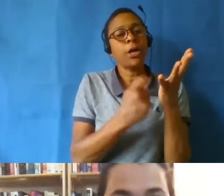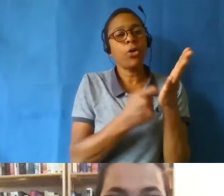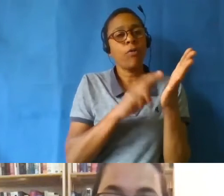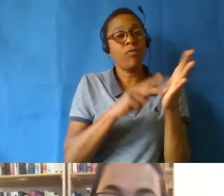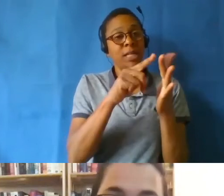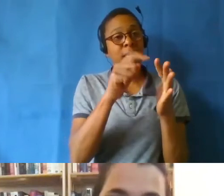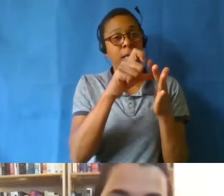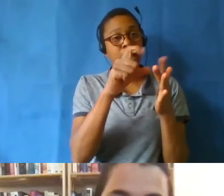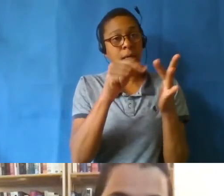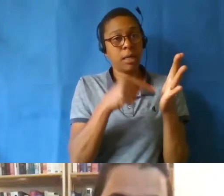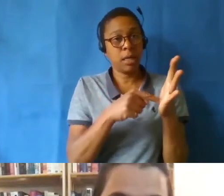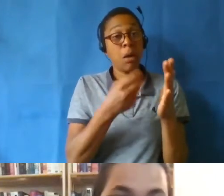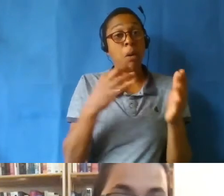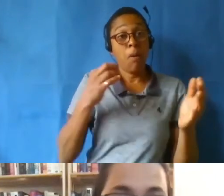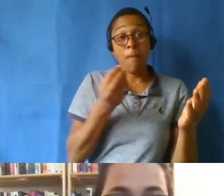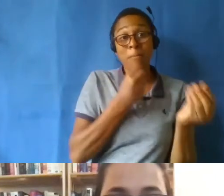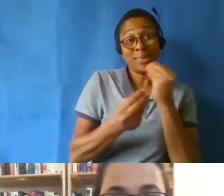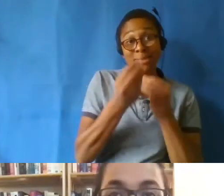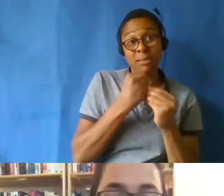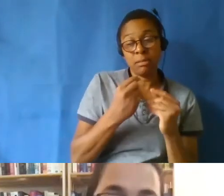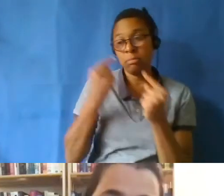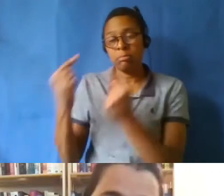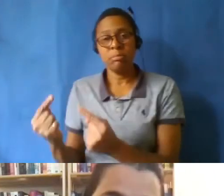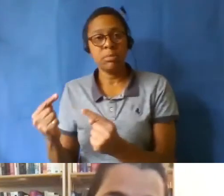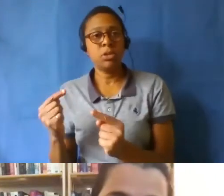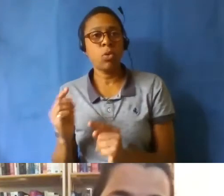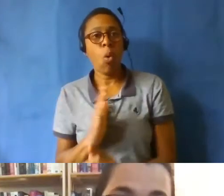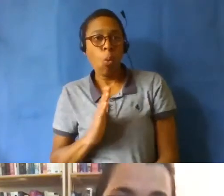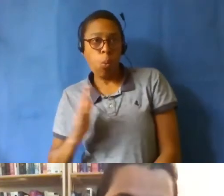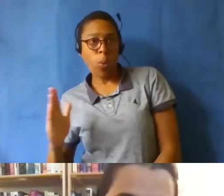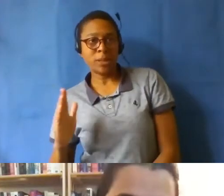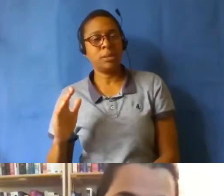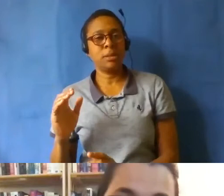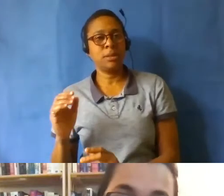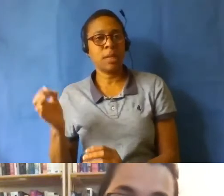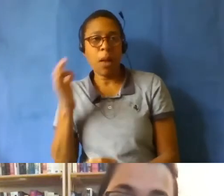are used as a way to demean access to care to a lot of populations and a way